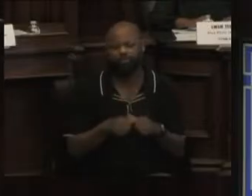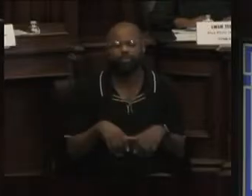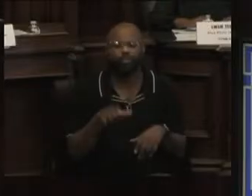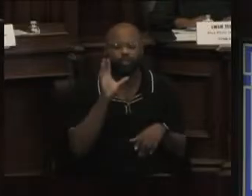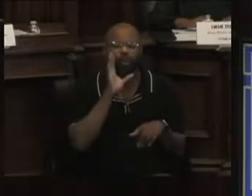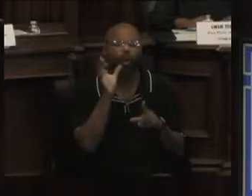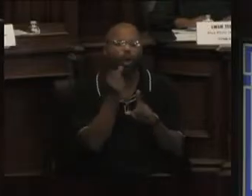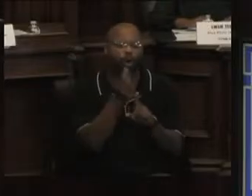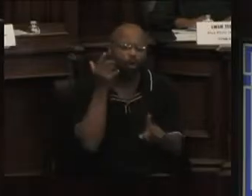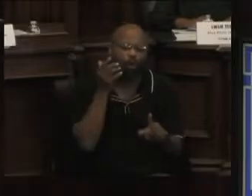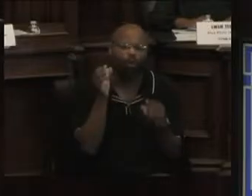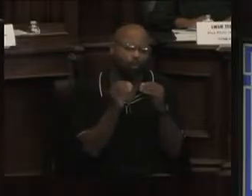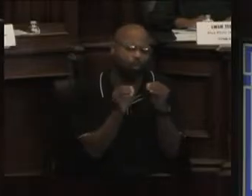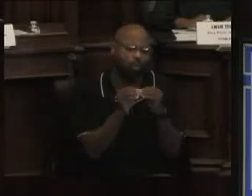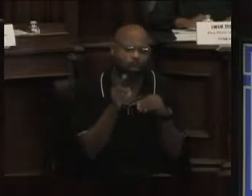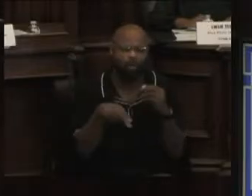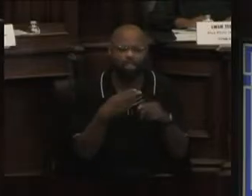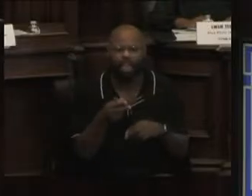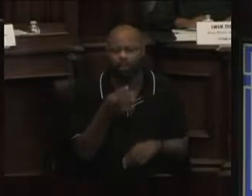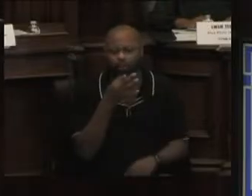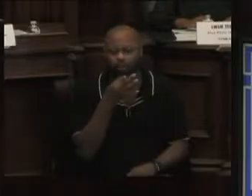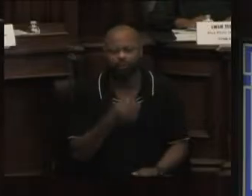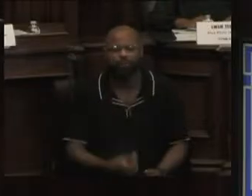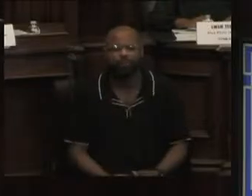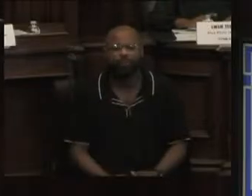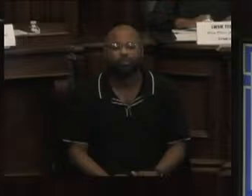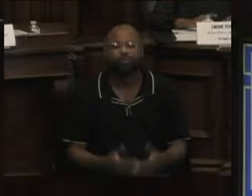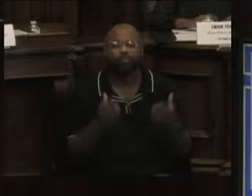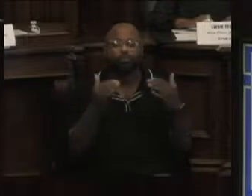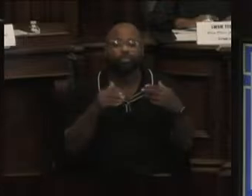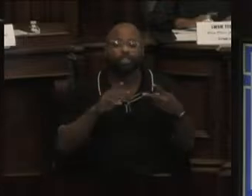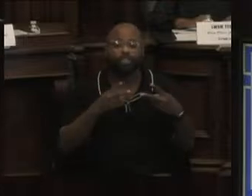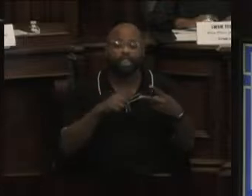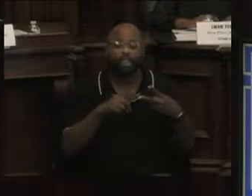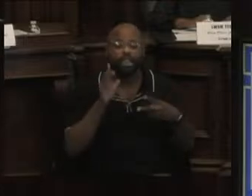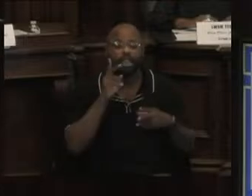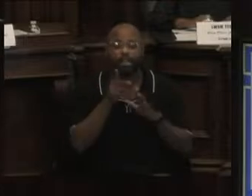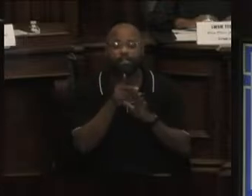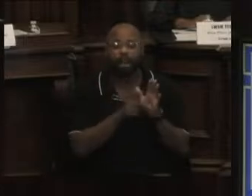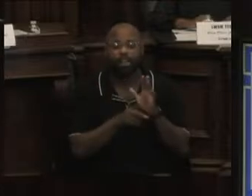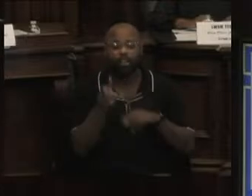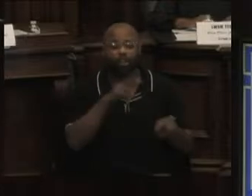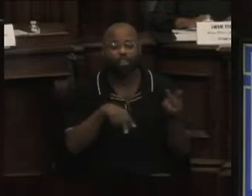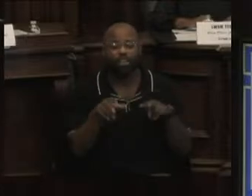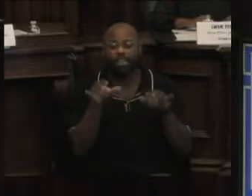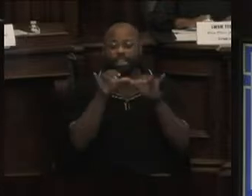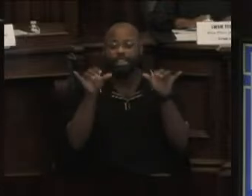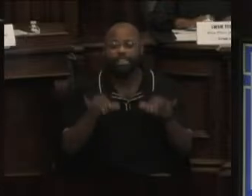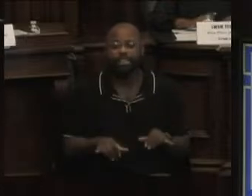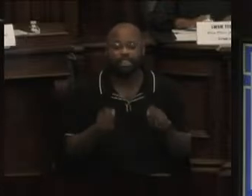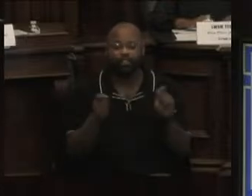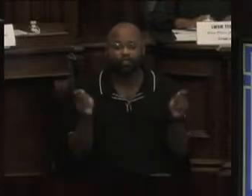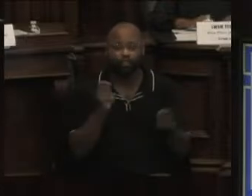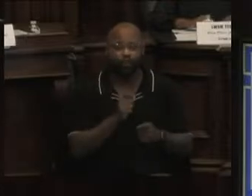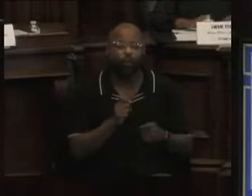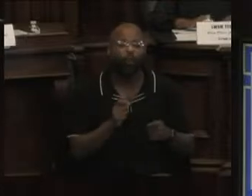between the quarters and then we'll look overall and I'll talk a little bit more about